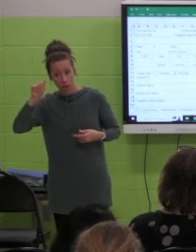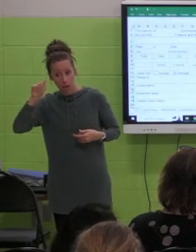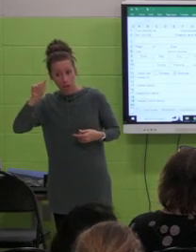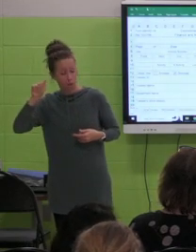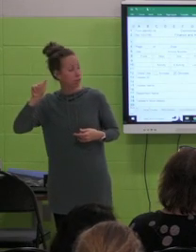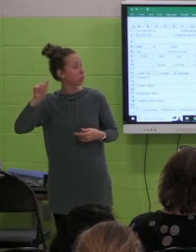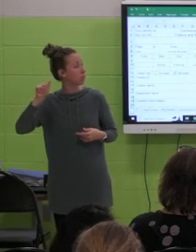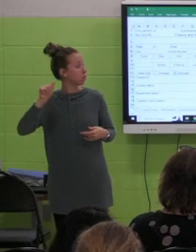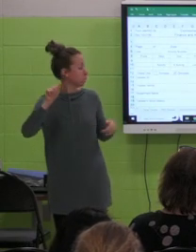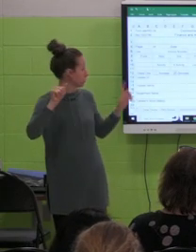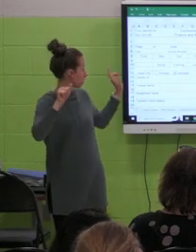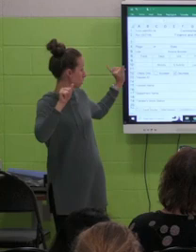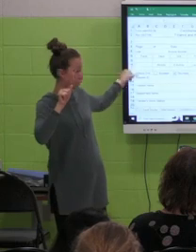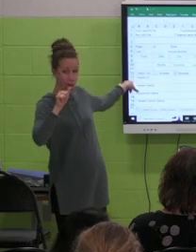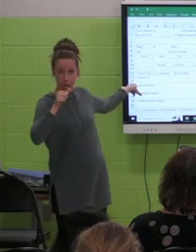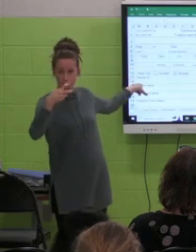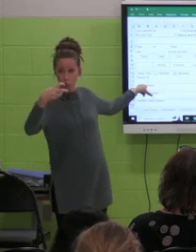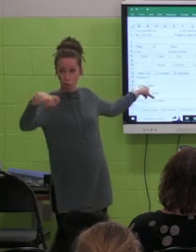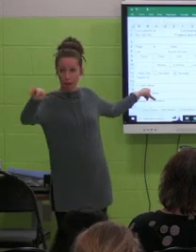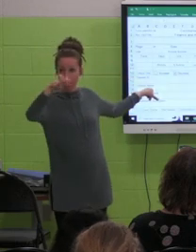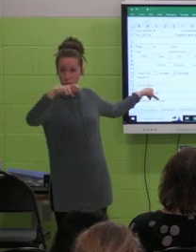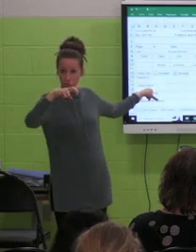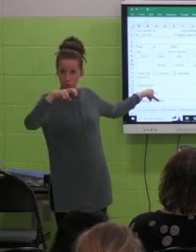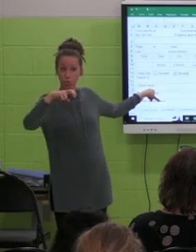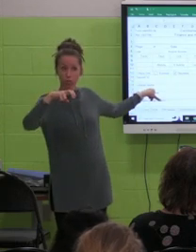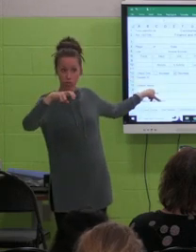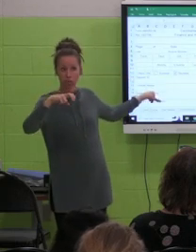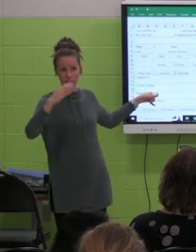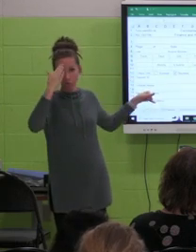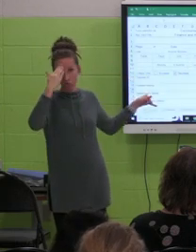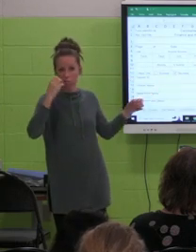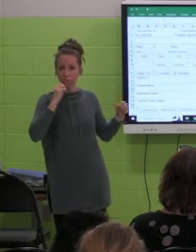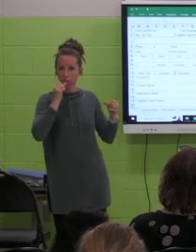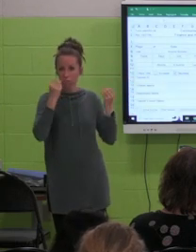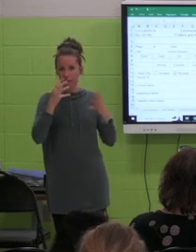voucher I don't know if a lot of you travel since it's not a lot of Outreach people but this is a